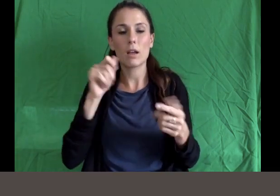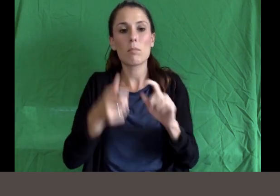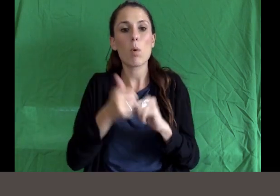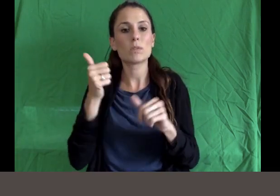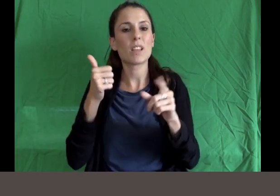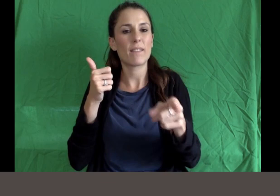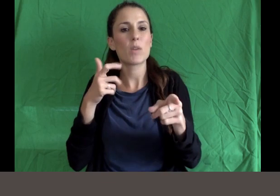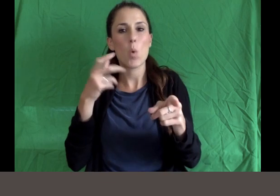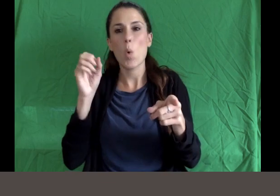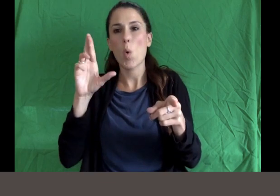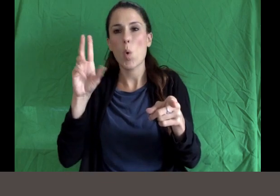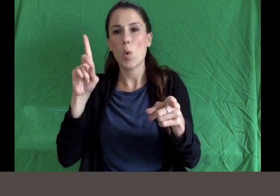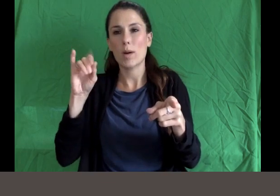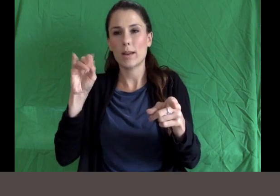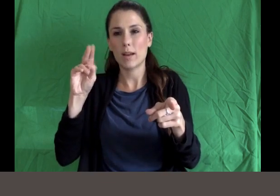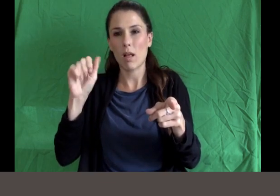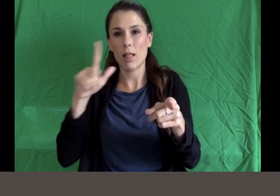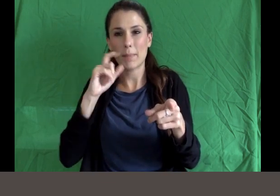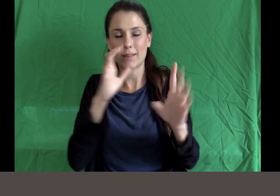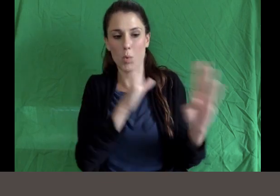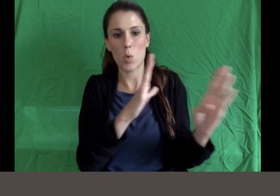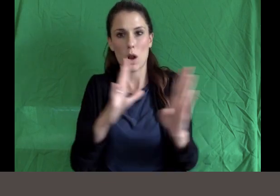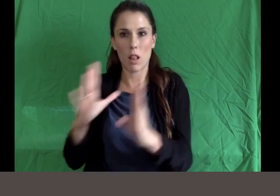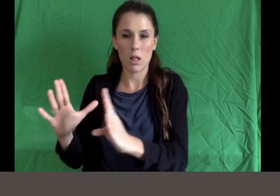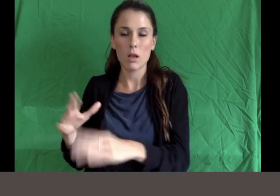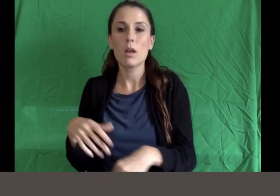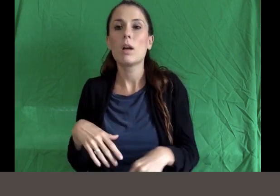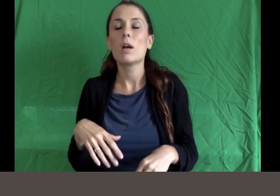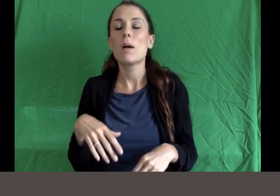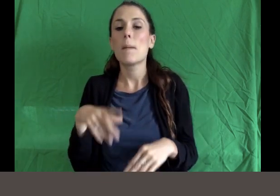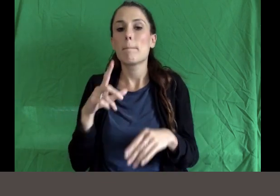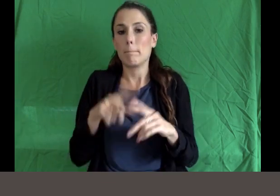ordinal because there isn't ordering to them but that's not appropriately captured by the